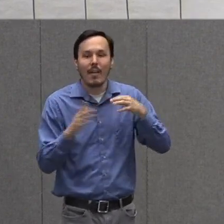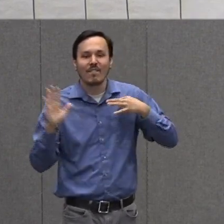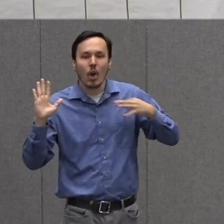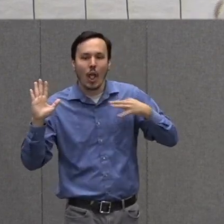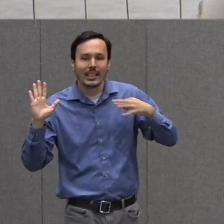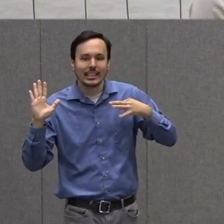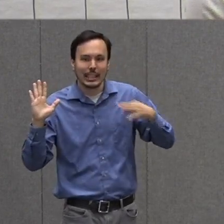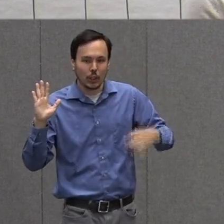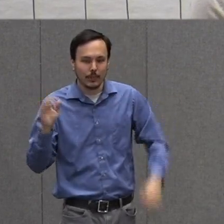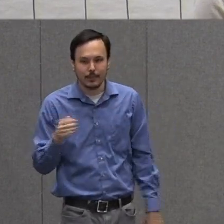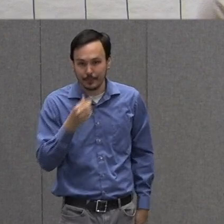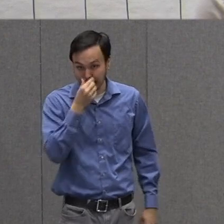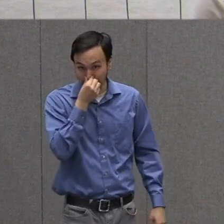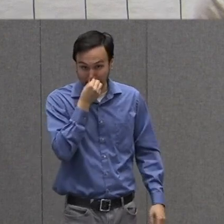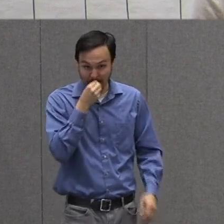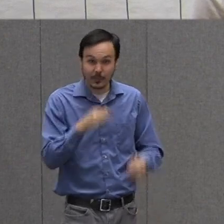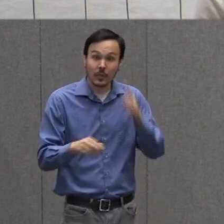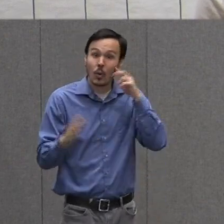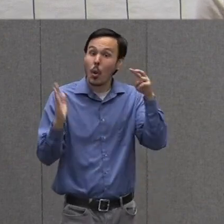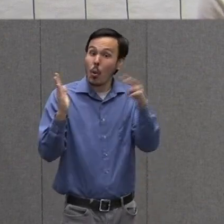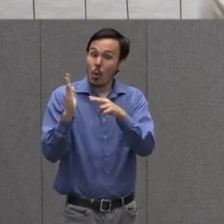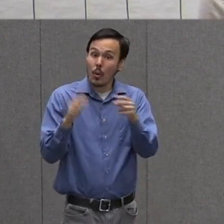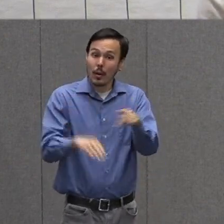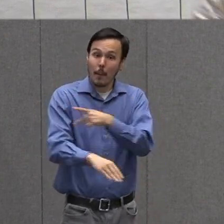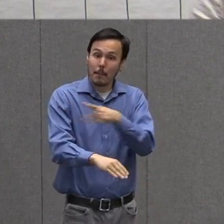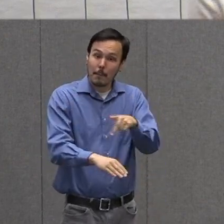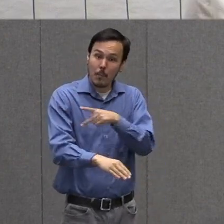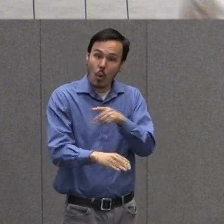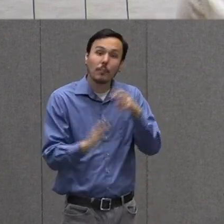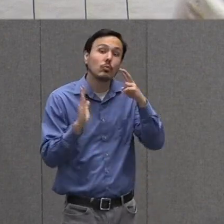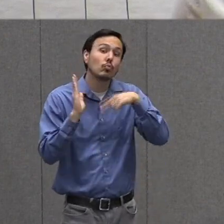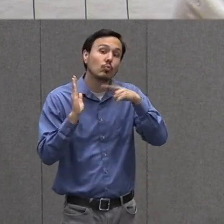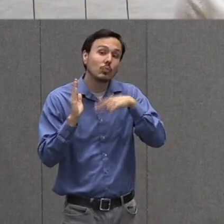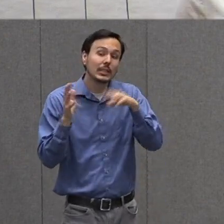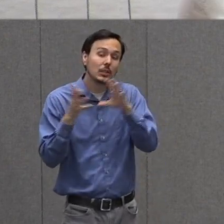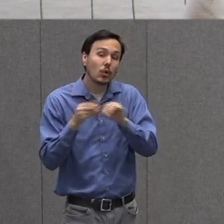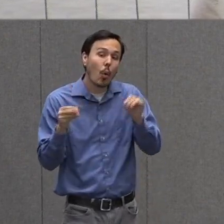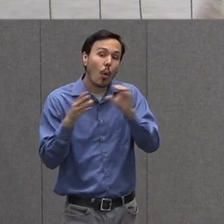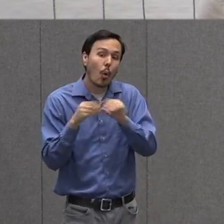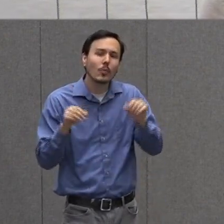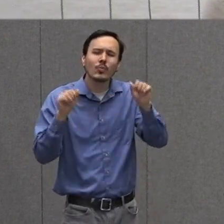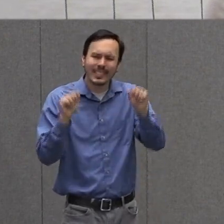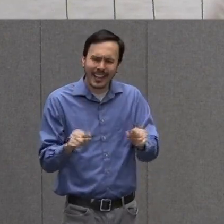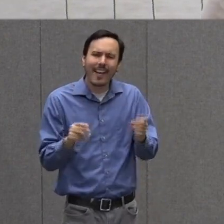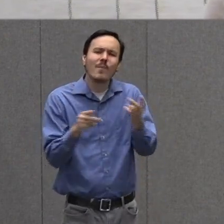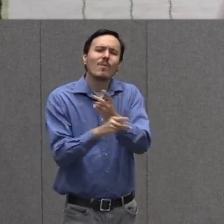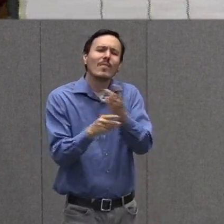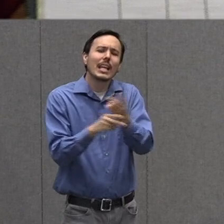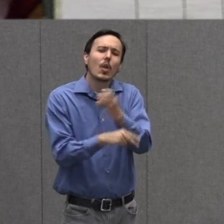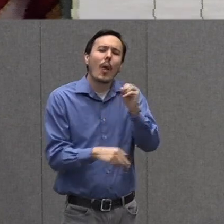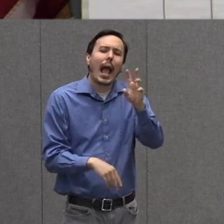When we look at poems and when we read our stories, we can figure out the reason that an author writes something